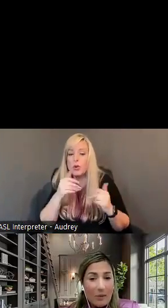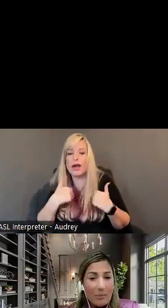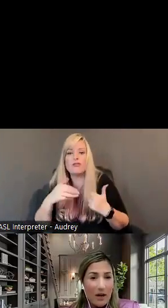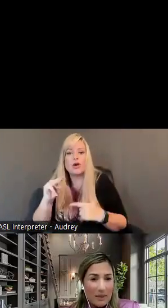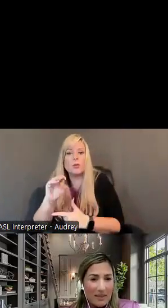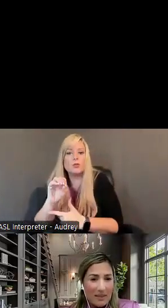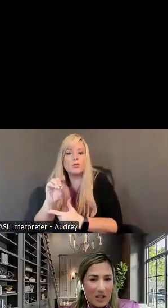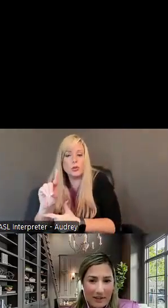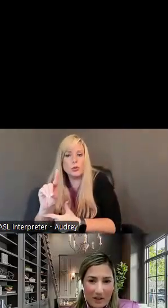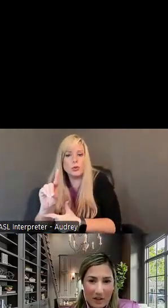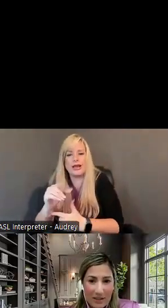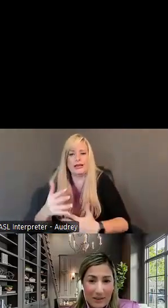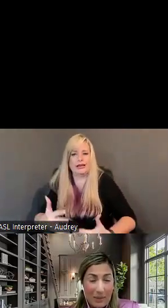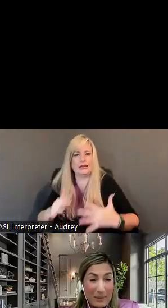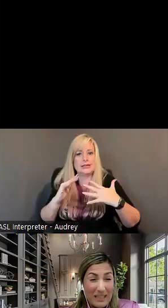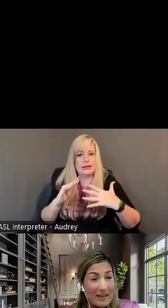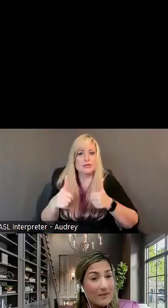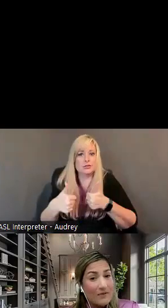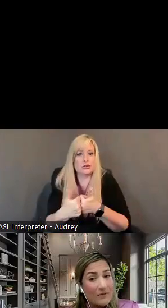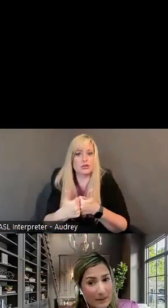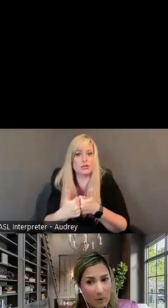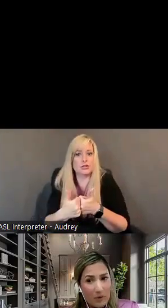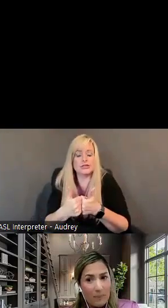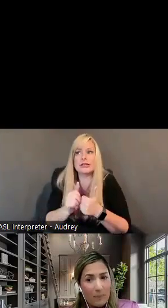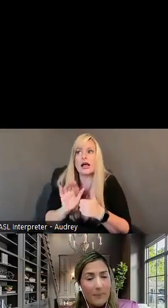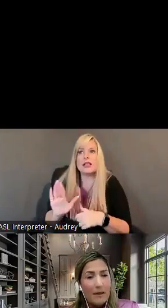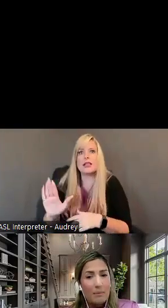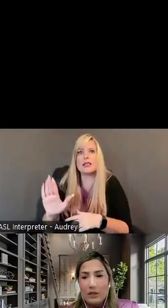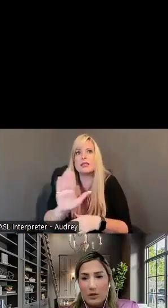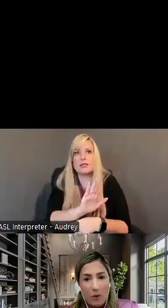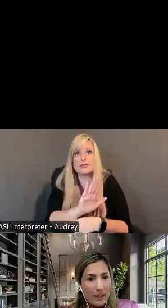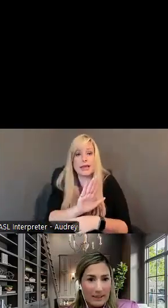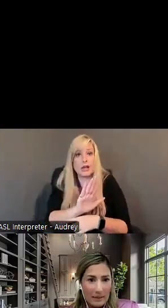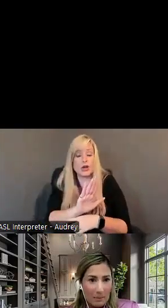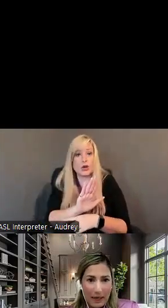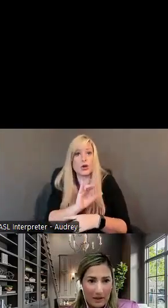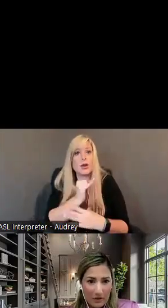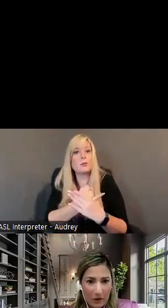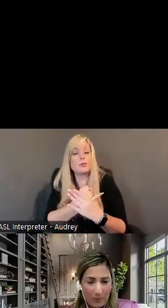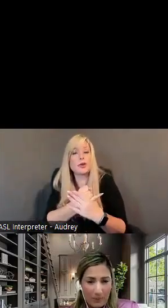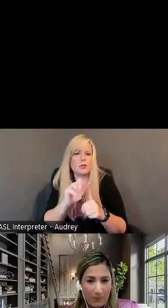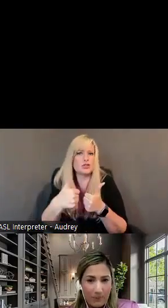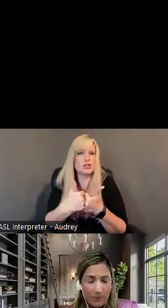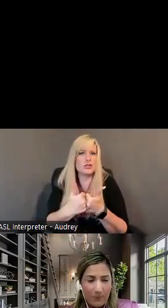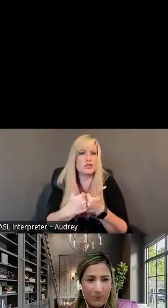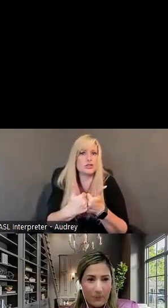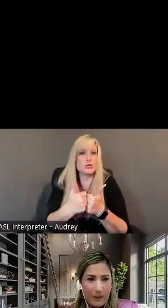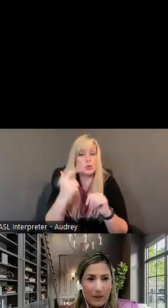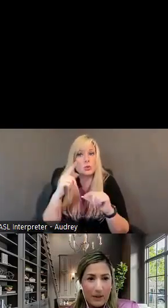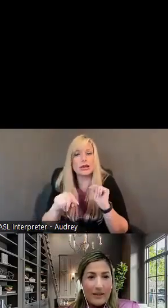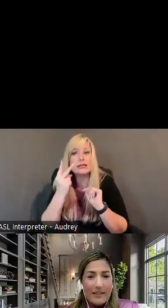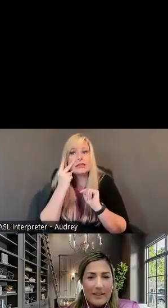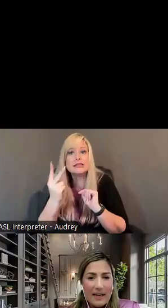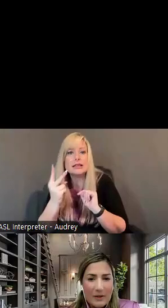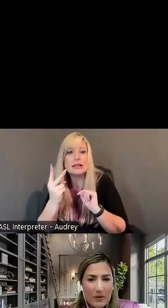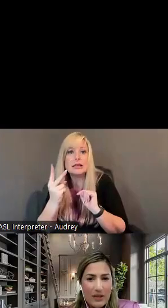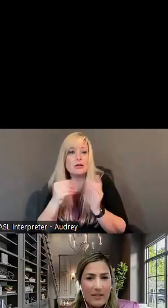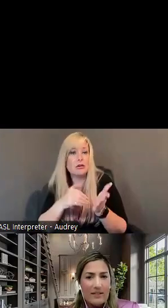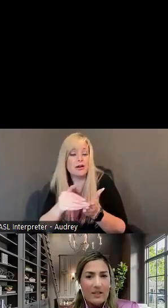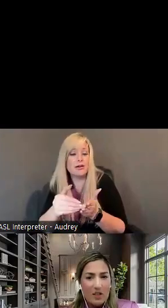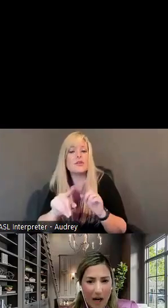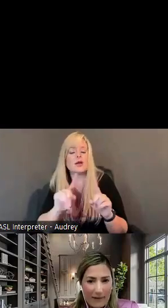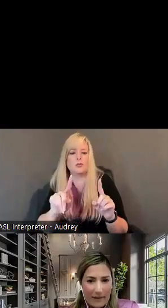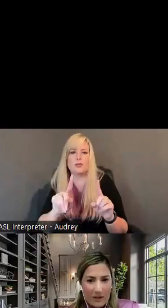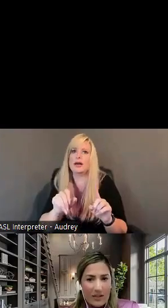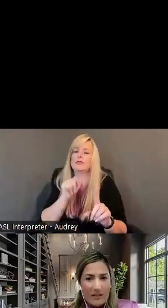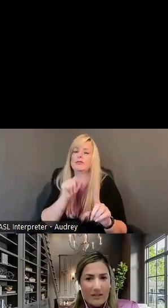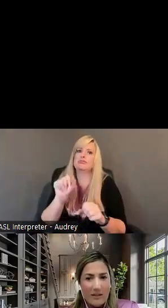impairments and challenges may be less visible but no less impactful. This exercise challenges us to